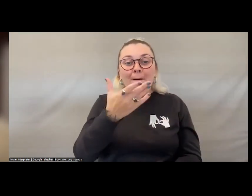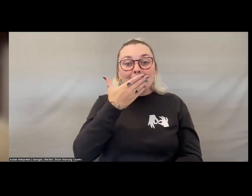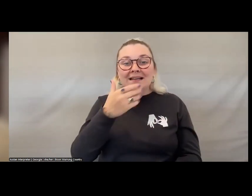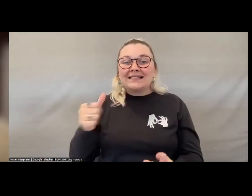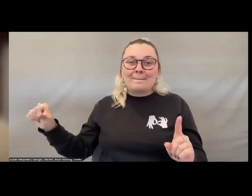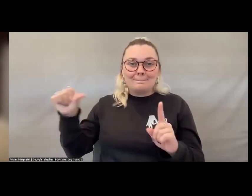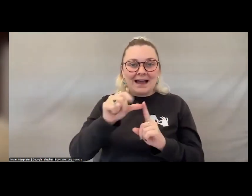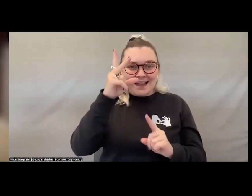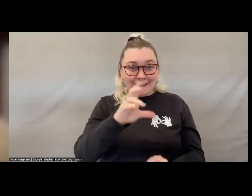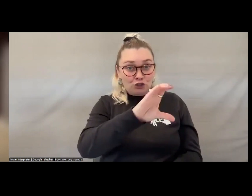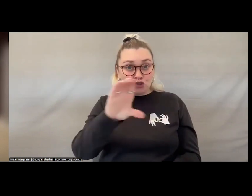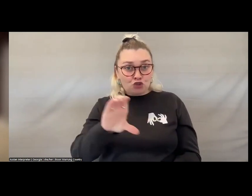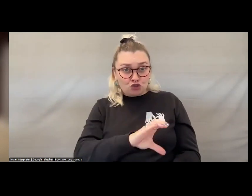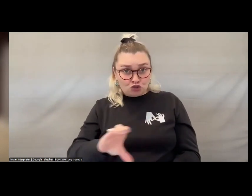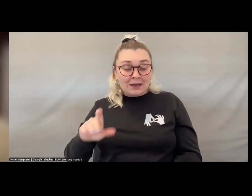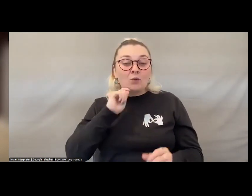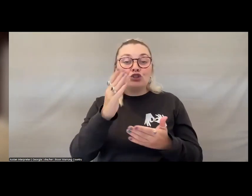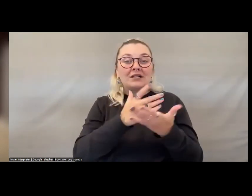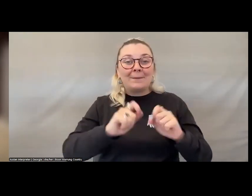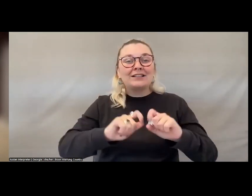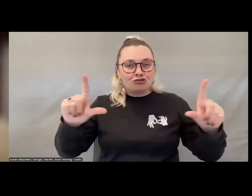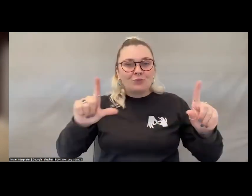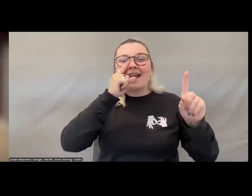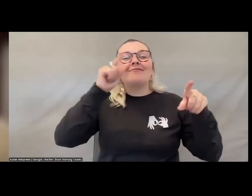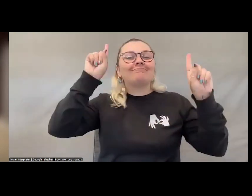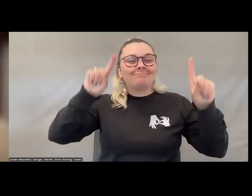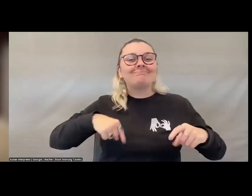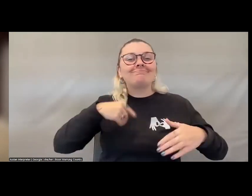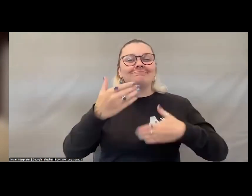into Zoom and I will share my screen and let's kick off and let's start talking all things data